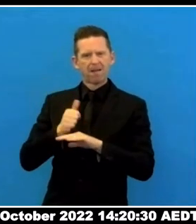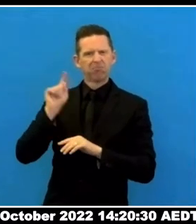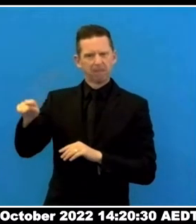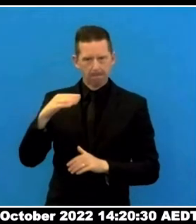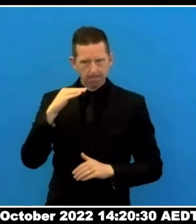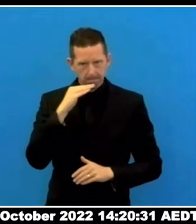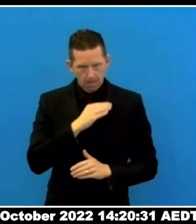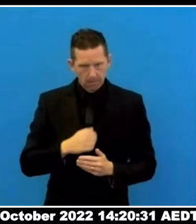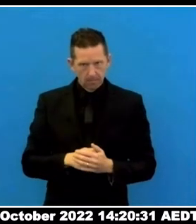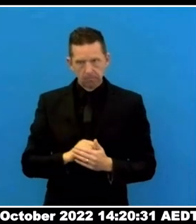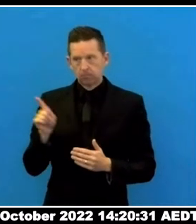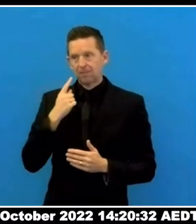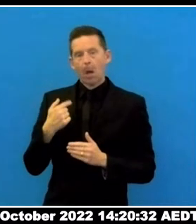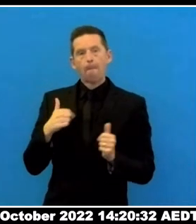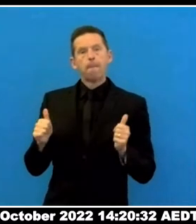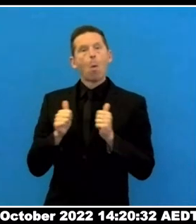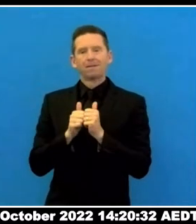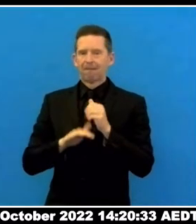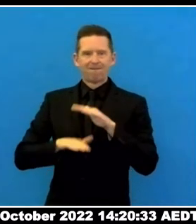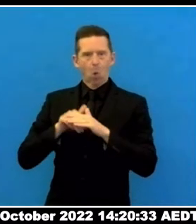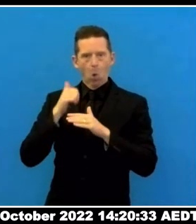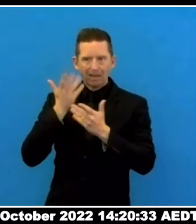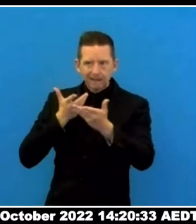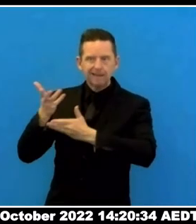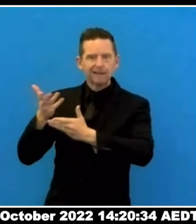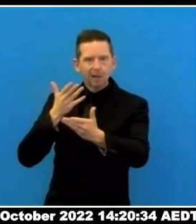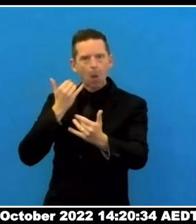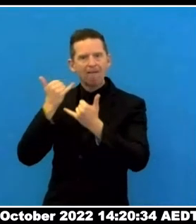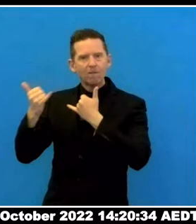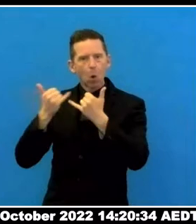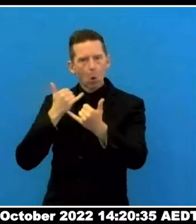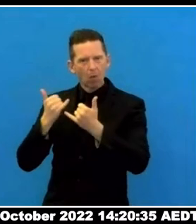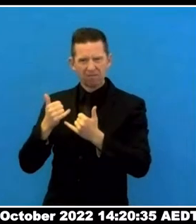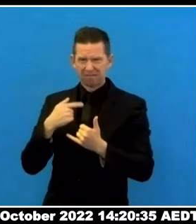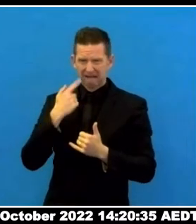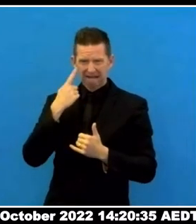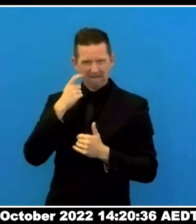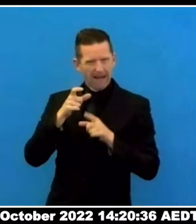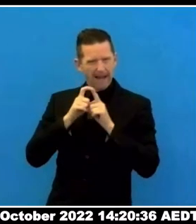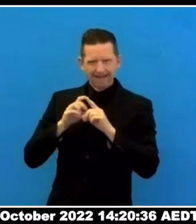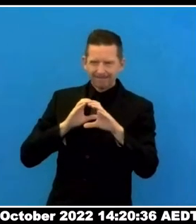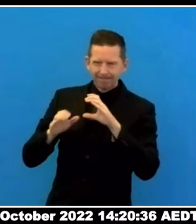All our appointments are over the phone. I have found it very hard to speak with her.